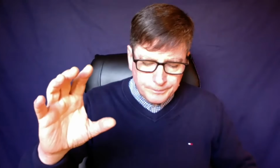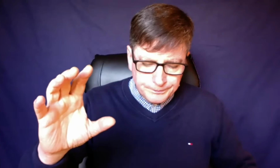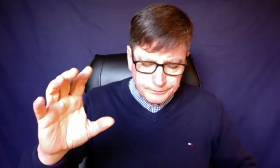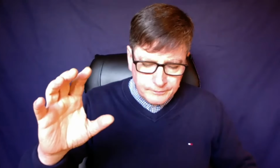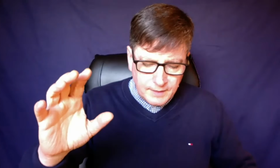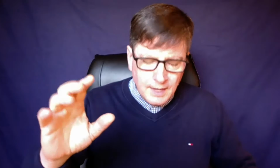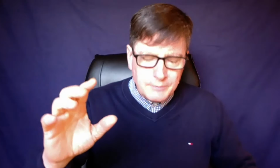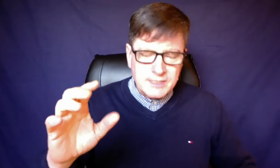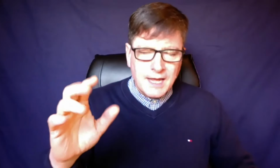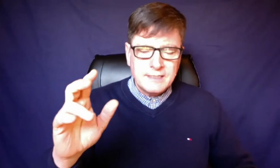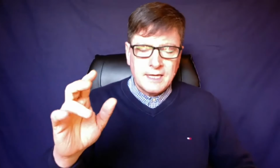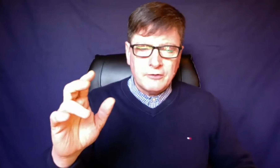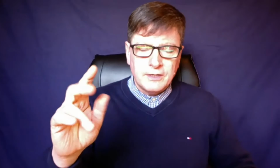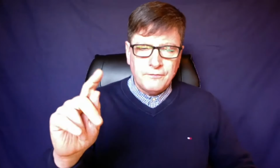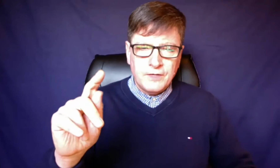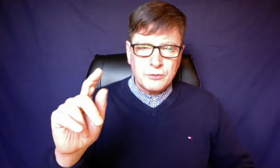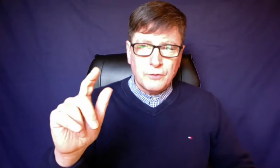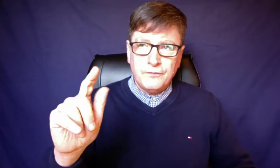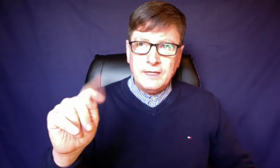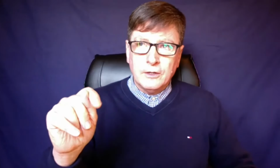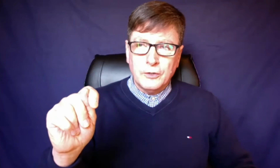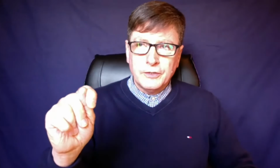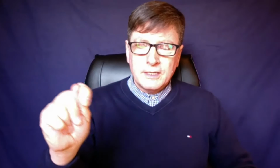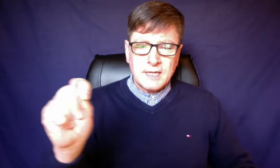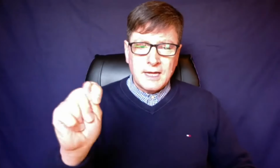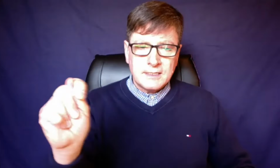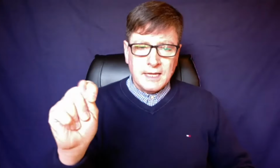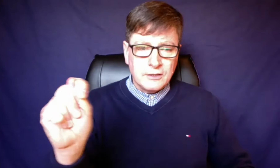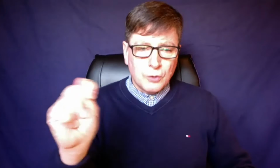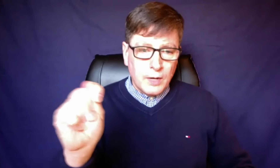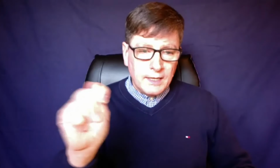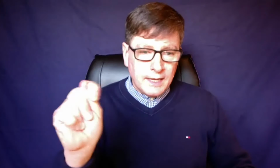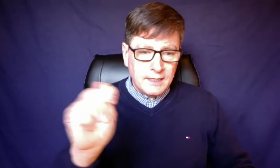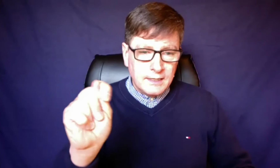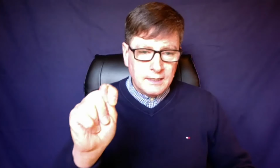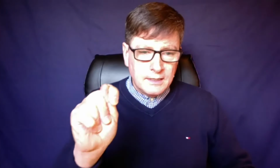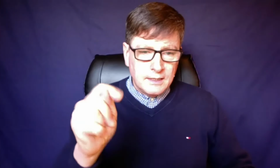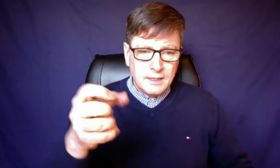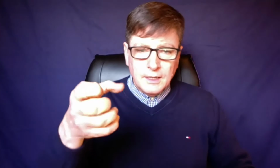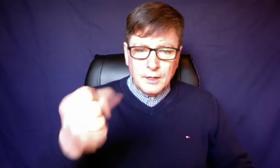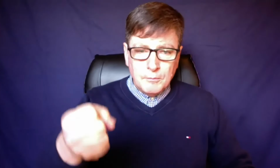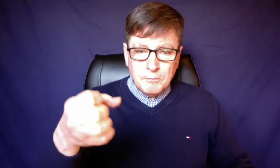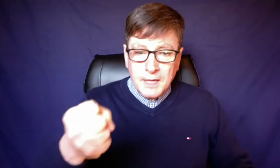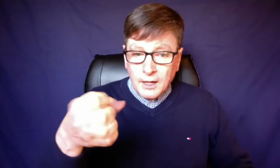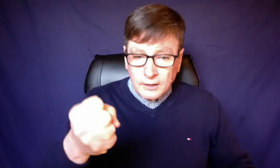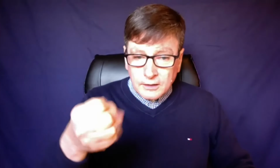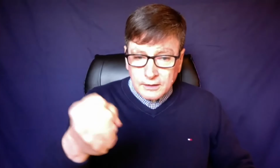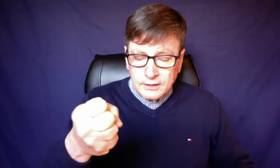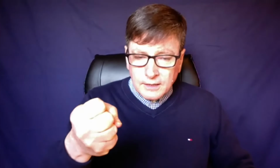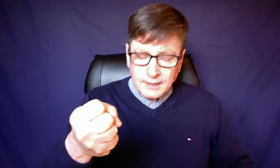what they're hands and pinks are doing, they're more likely to make the signs accurately. So science